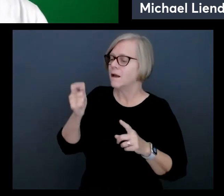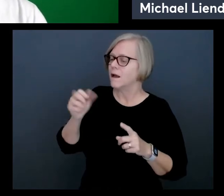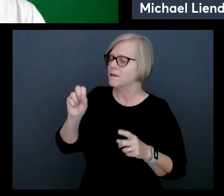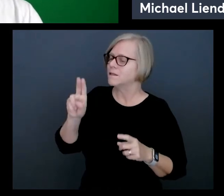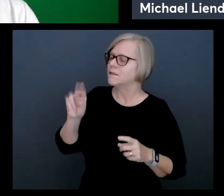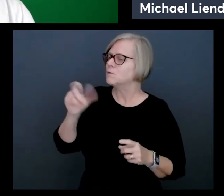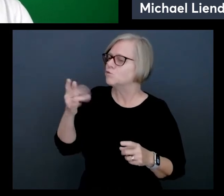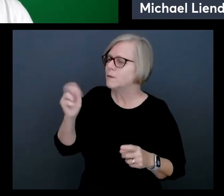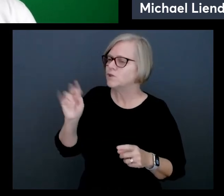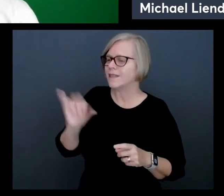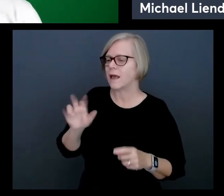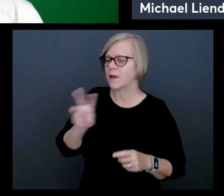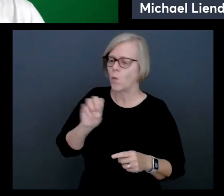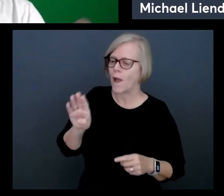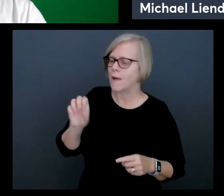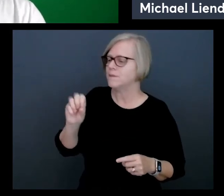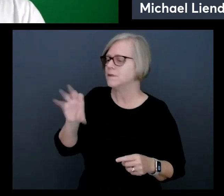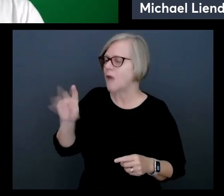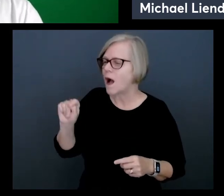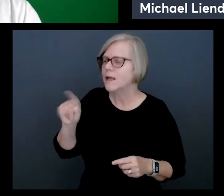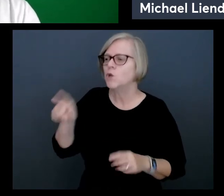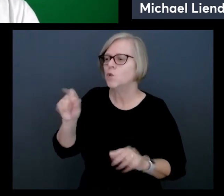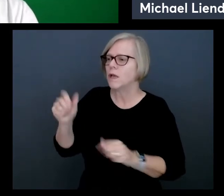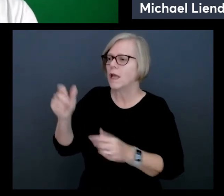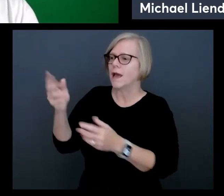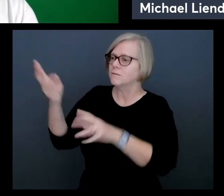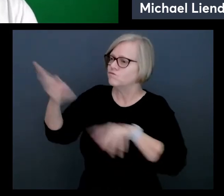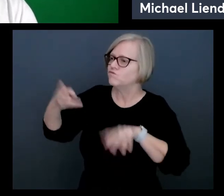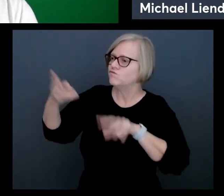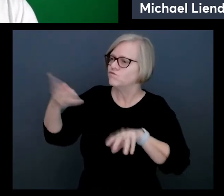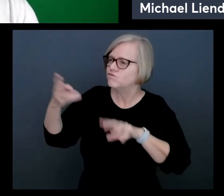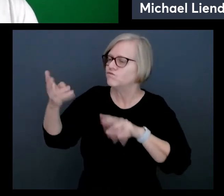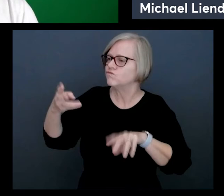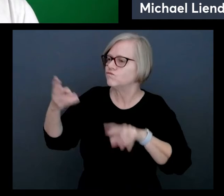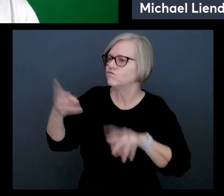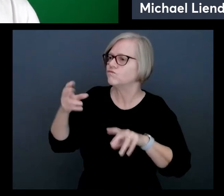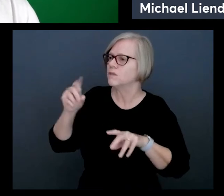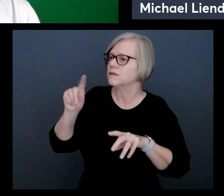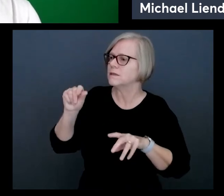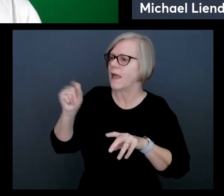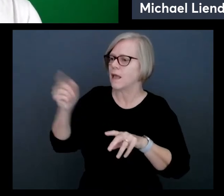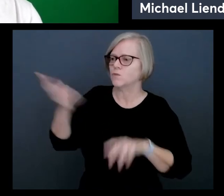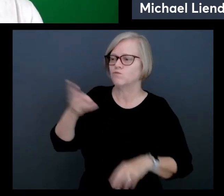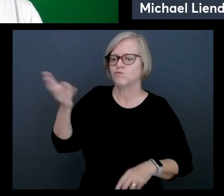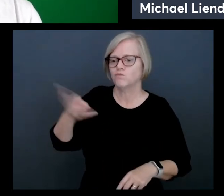so subscriptions, so like web sockets, right? You're able to receive a flow of data continuously,